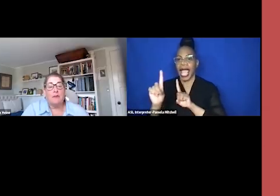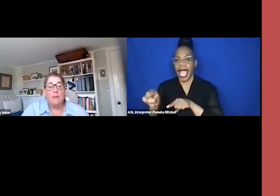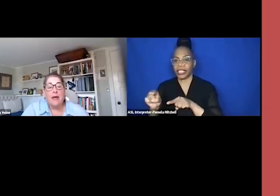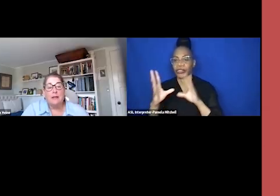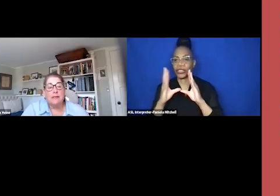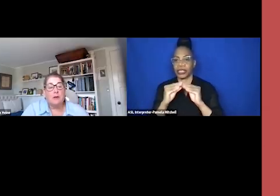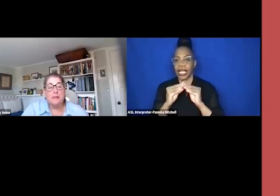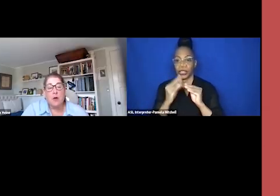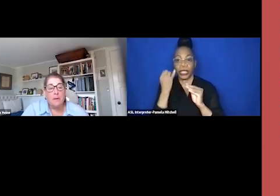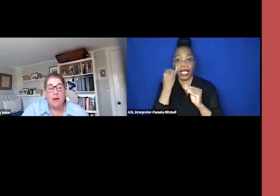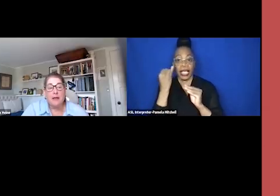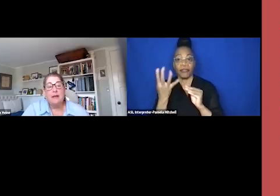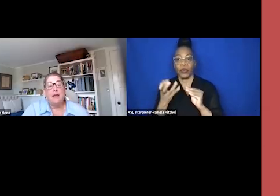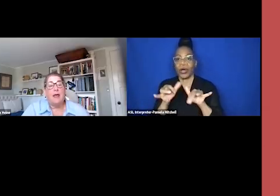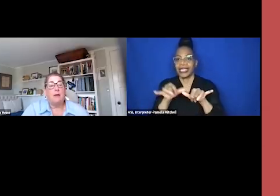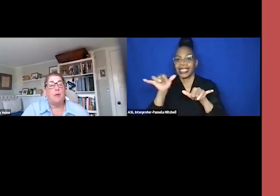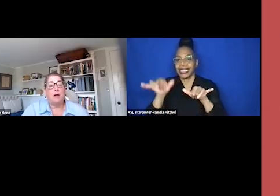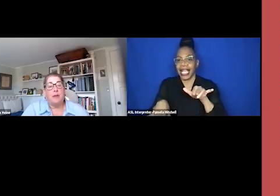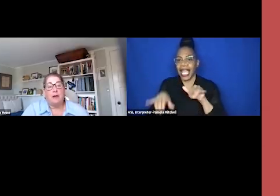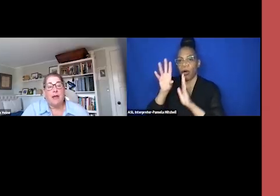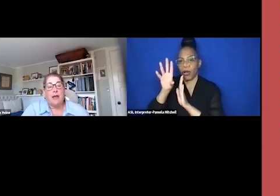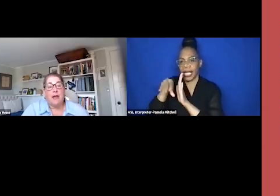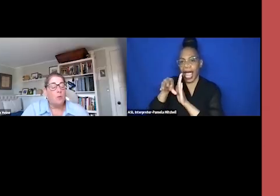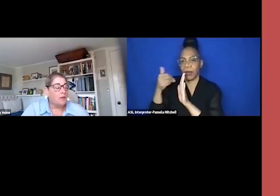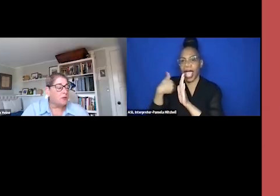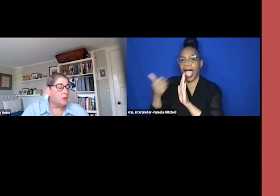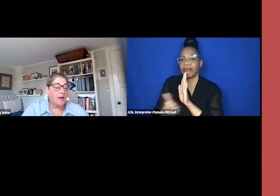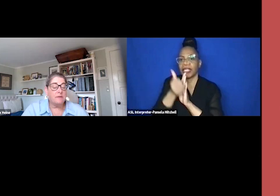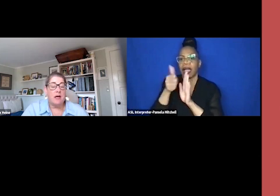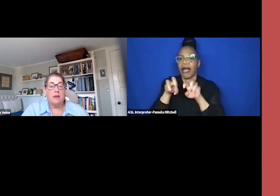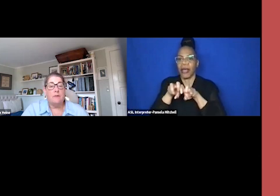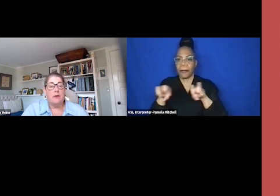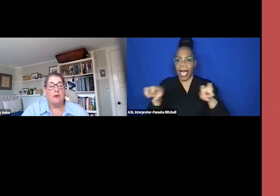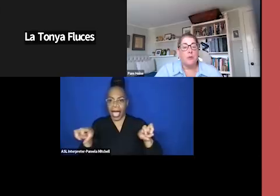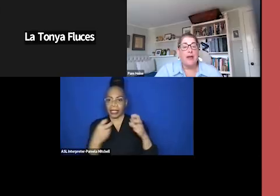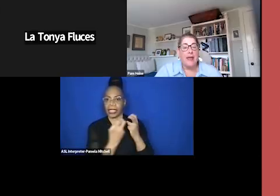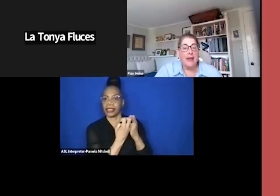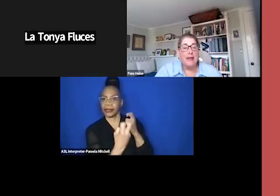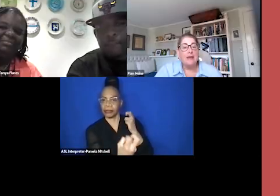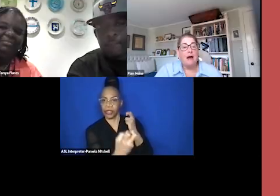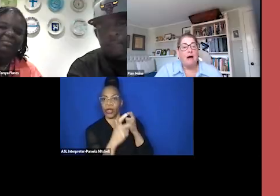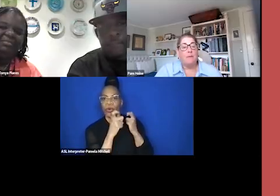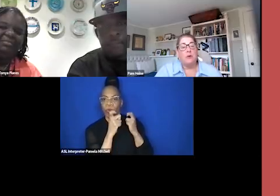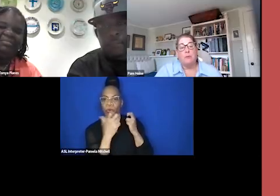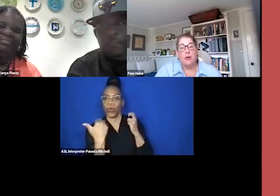we're gonna have the other panelists also come on and put up their camera. We do have time for Q&A.